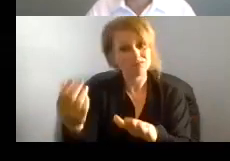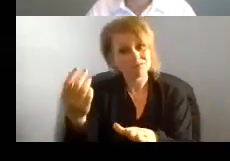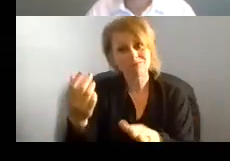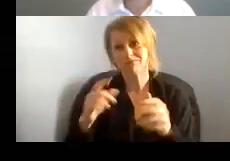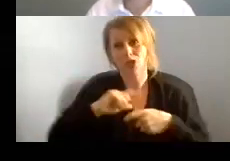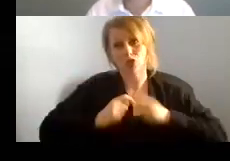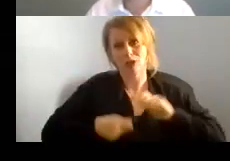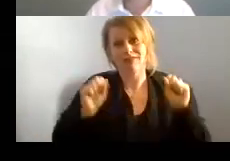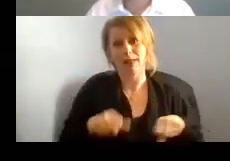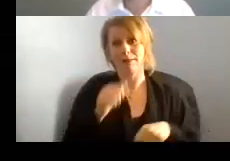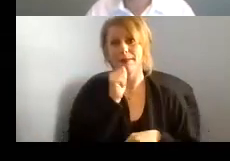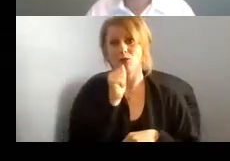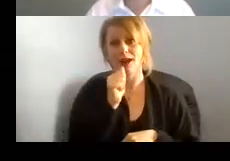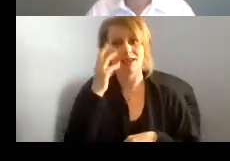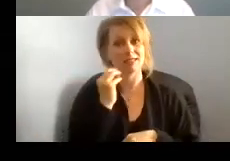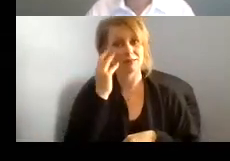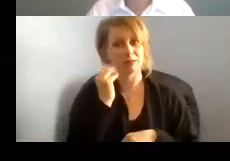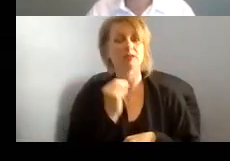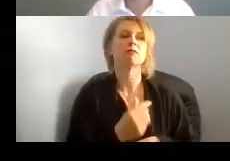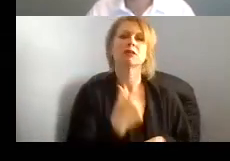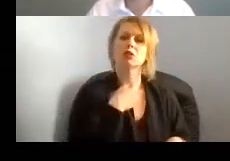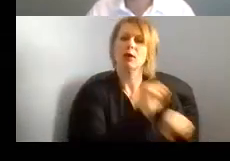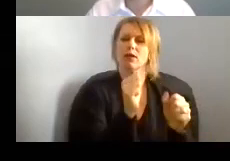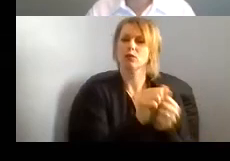I worked with New York City after 9/11, and there were a number of children